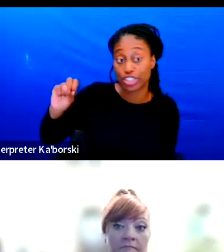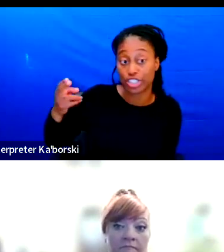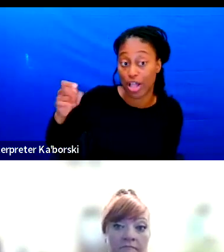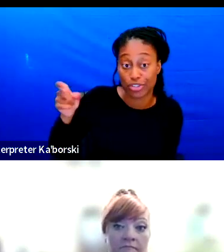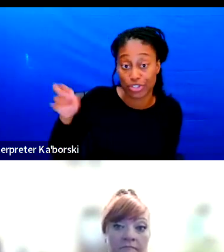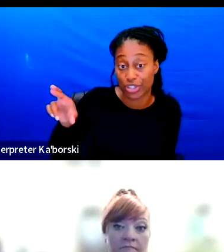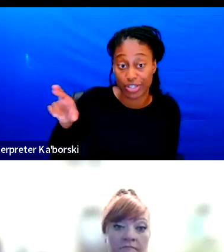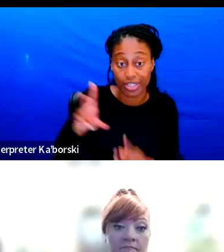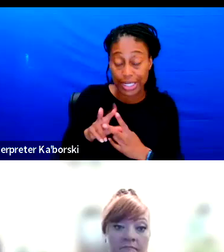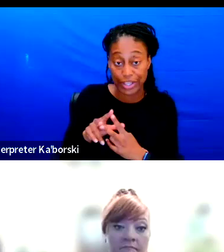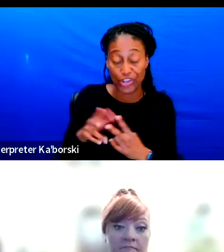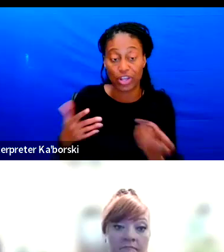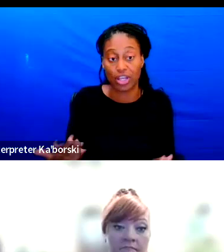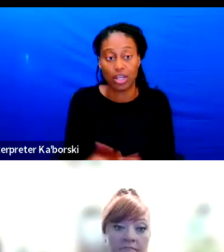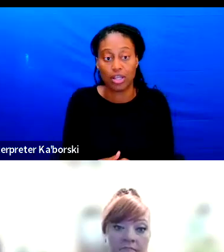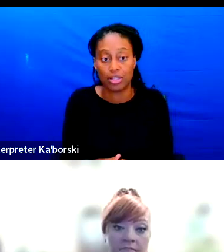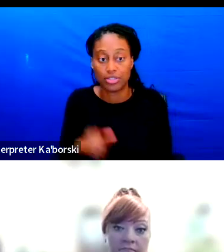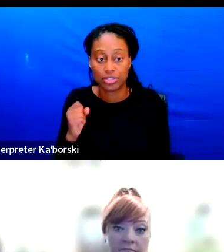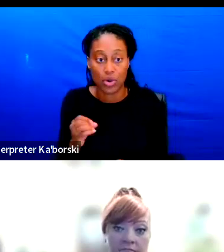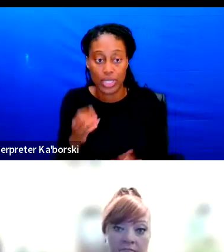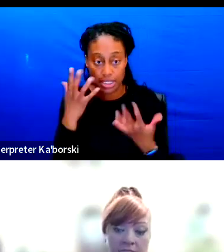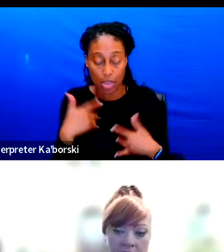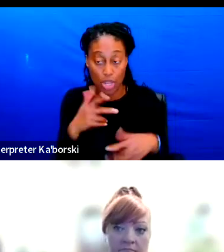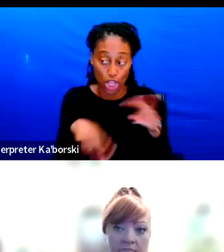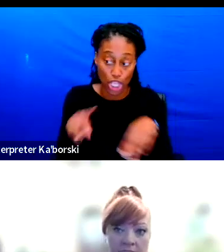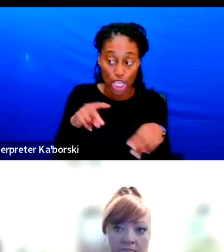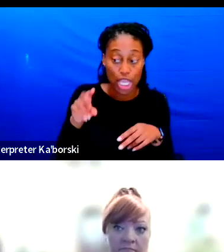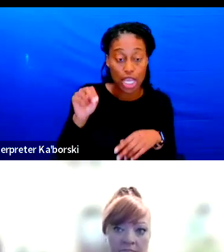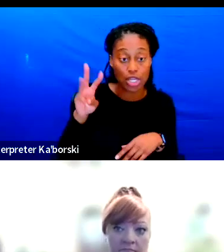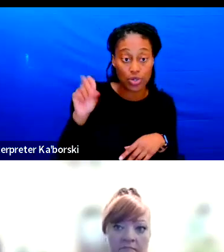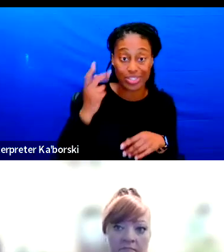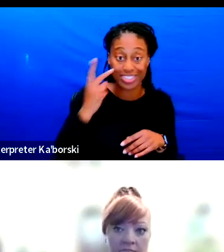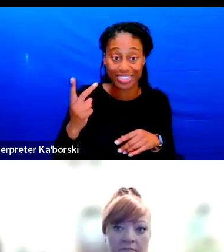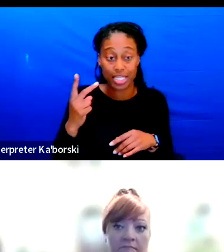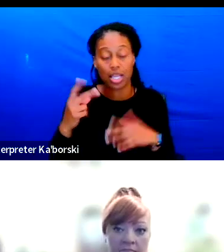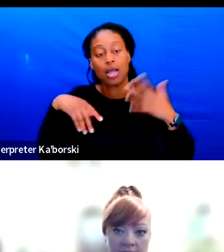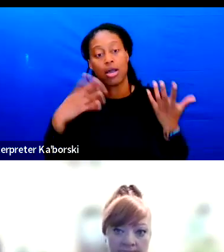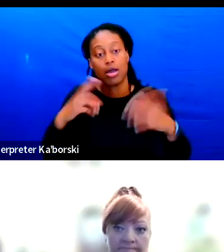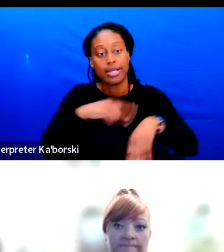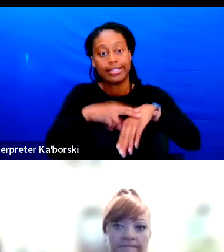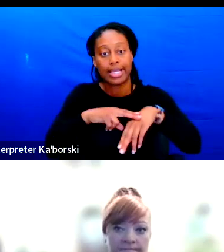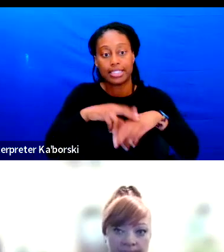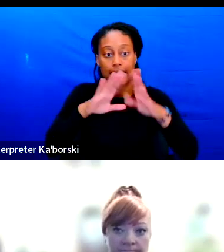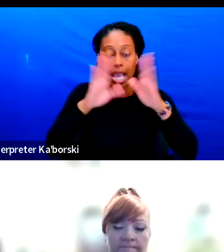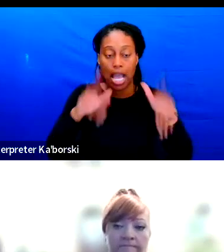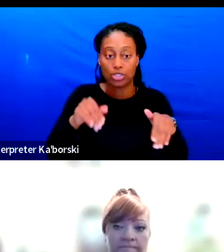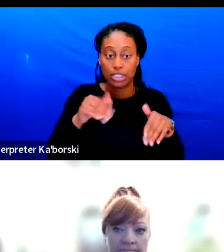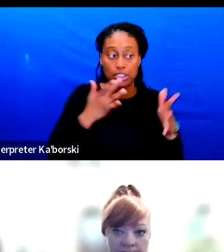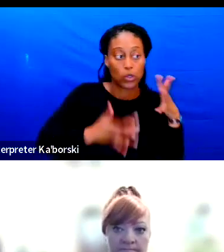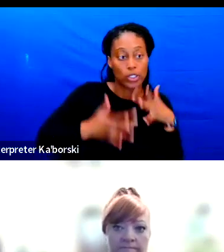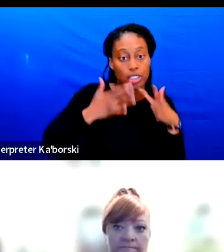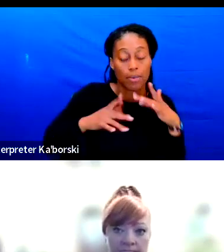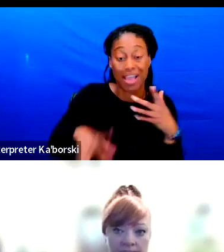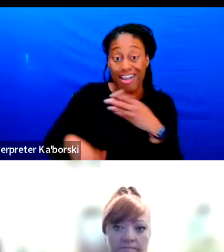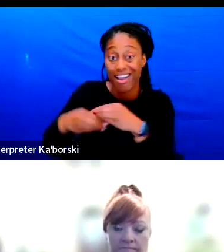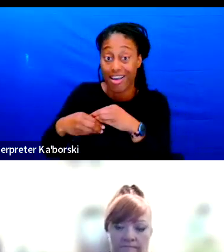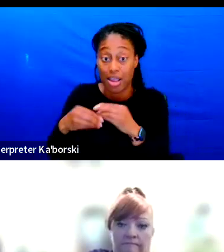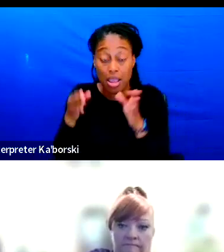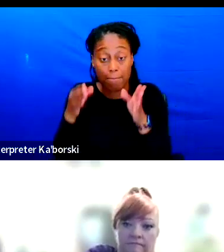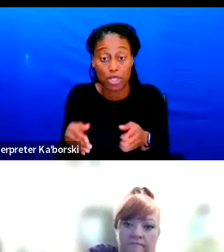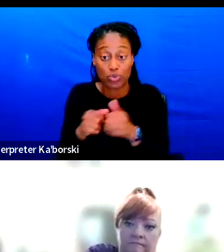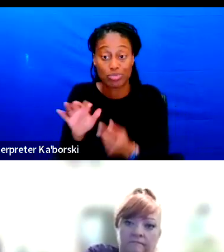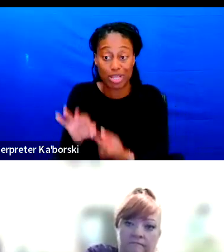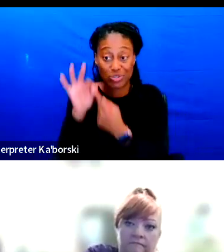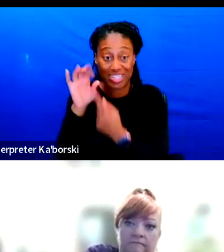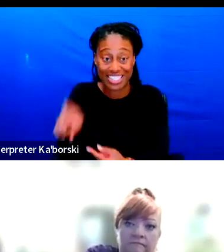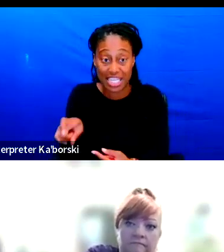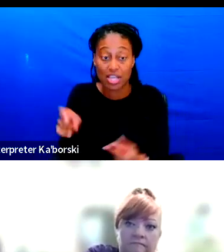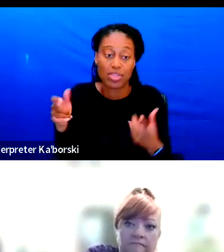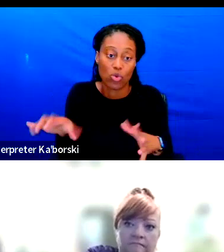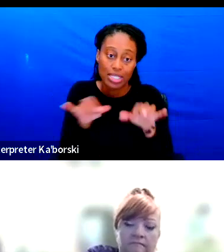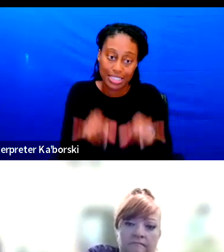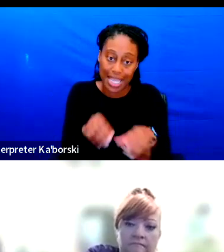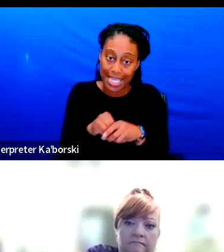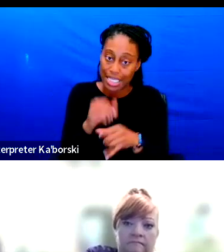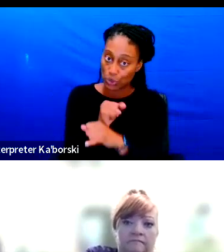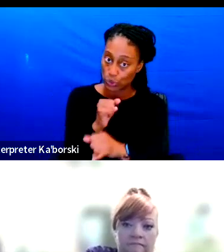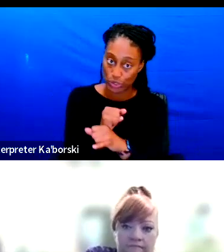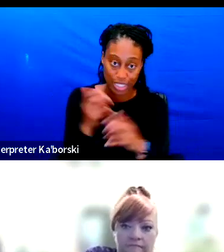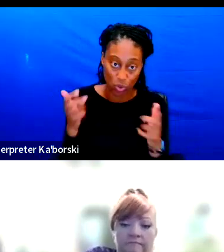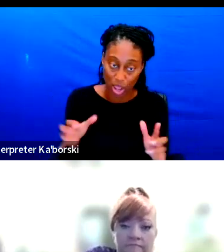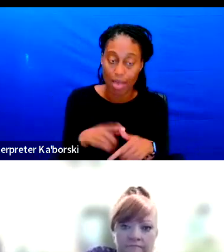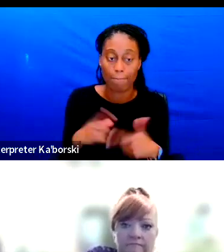Selina Butcher: So it and it's said, when you look at the news and you see a national housing sortage. Now just add that onto someone who's special needs and they don't want to stay in an institution they don't, you know, I mean but where can we?